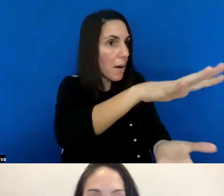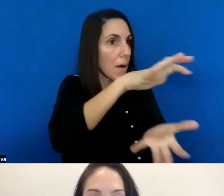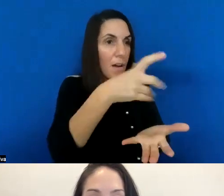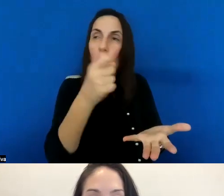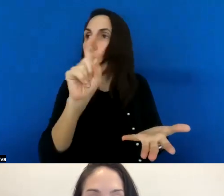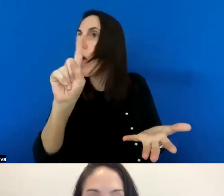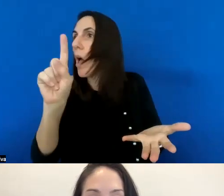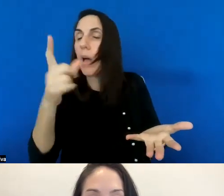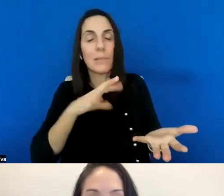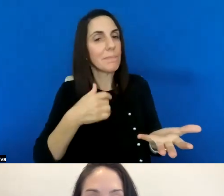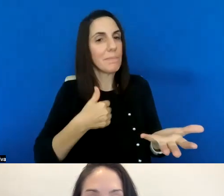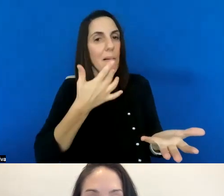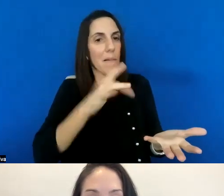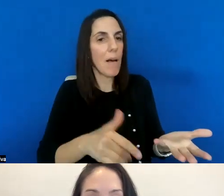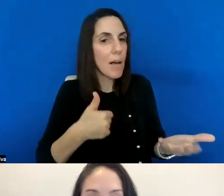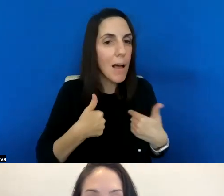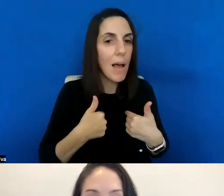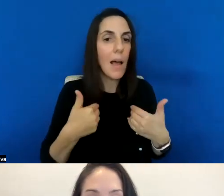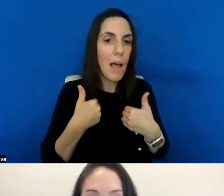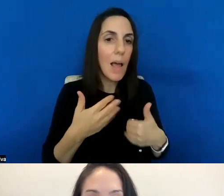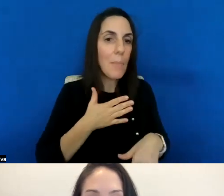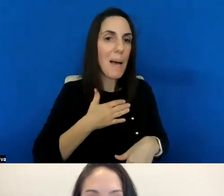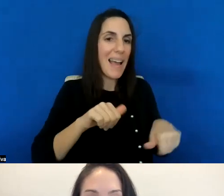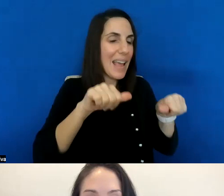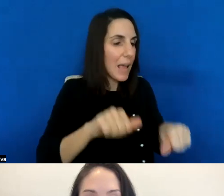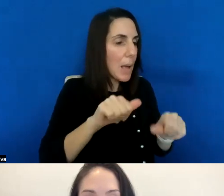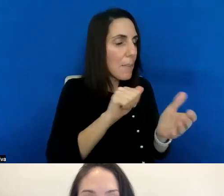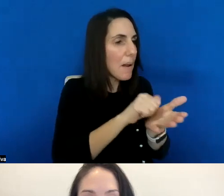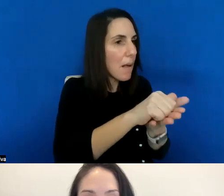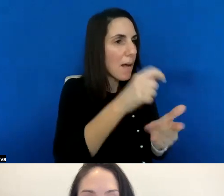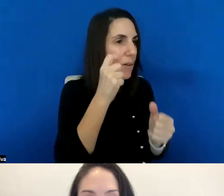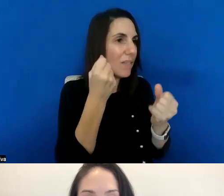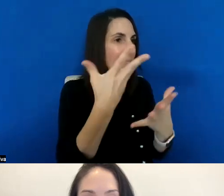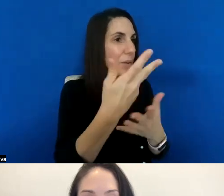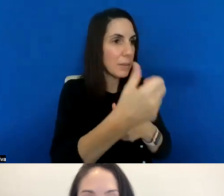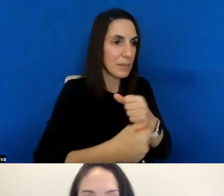you know, I had had my able account for several years at this point, so I was able to save